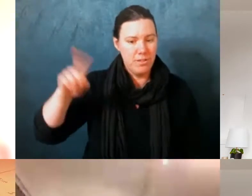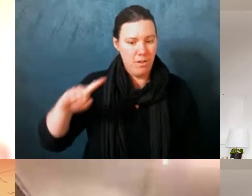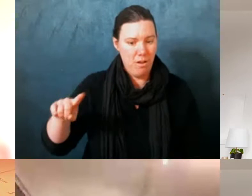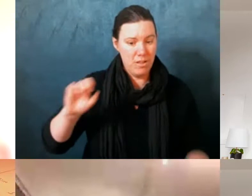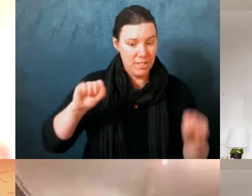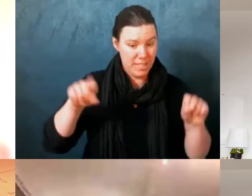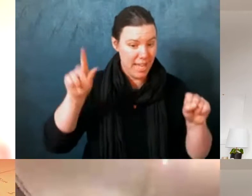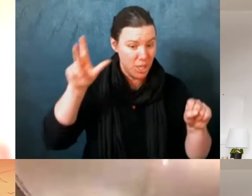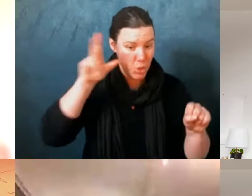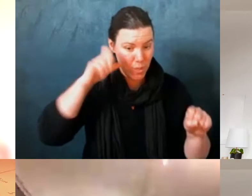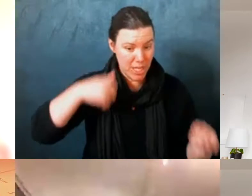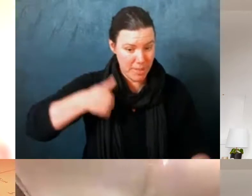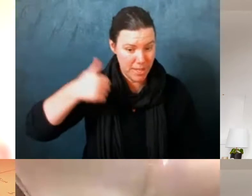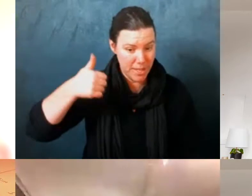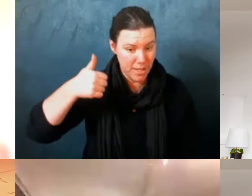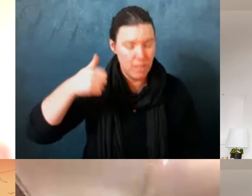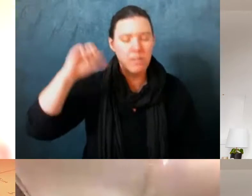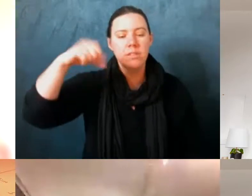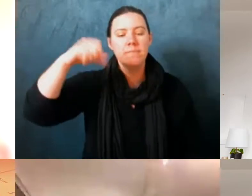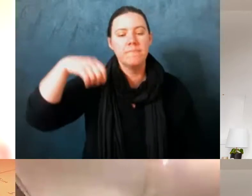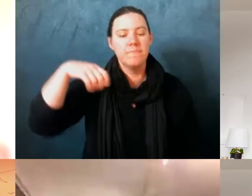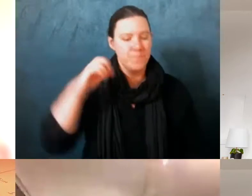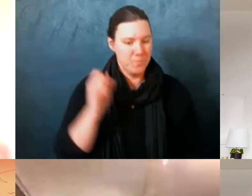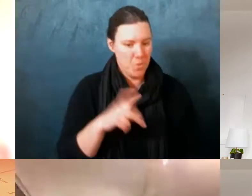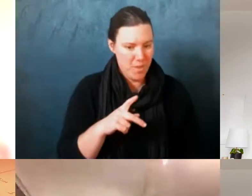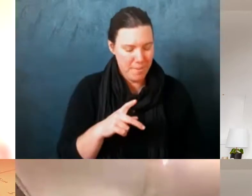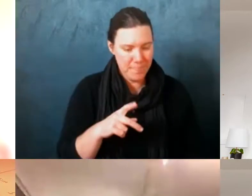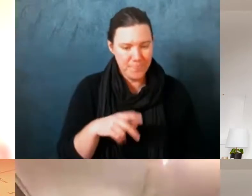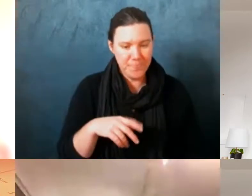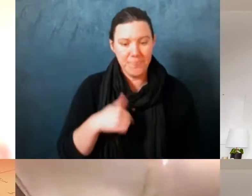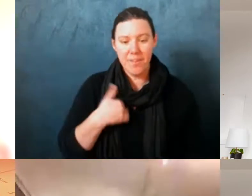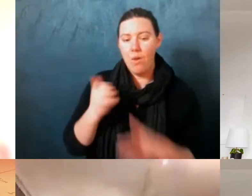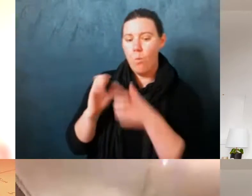[Ashley] Yes. [Noz] Okay, wonderful. I just wanted to say,